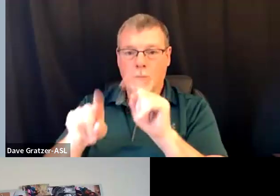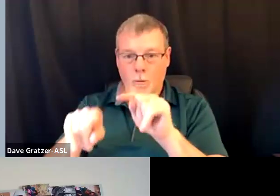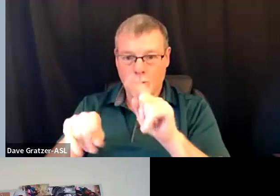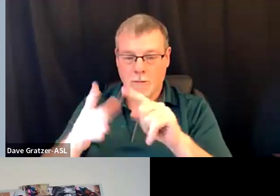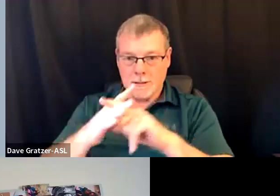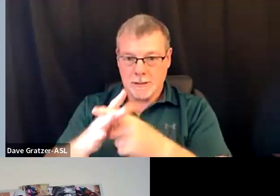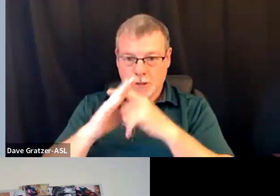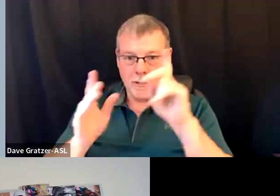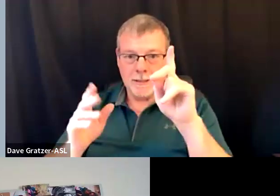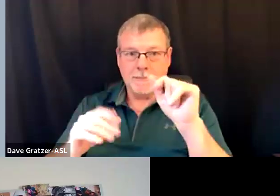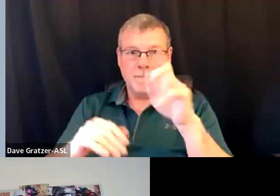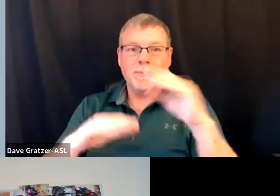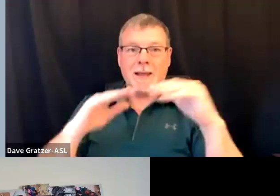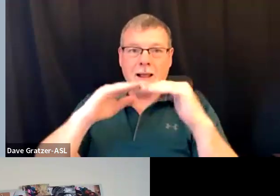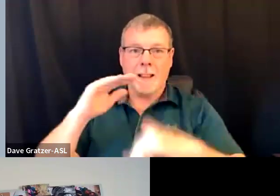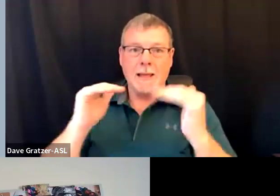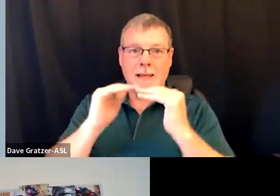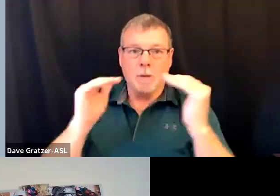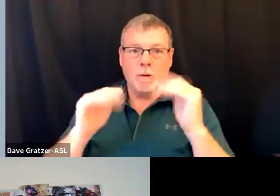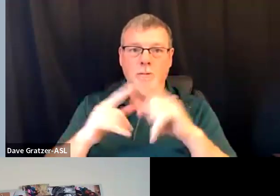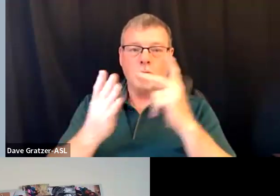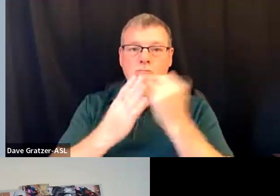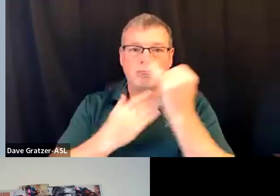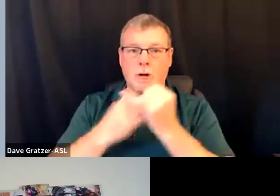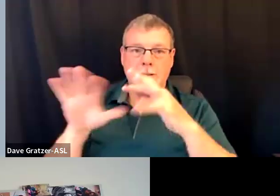and less than or equal to the project exit date.